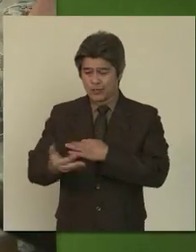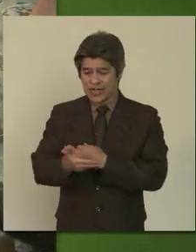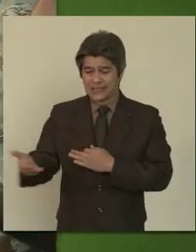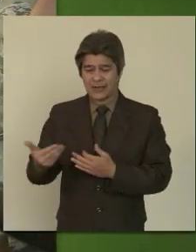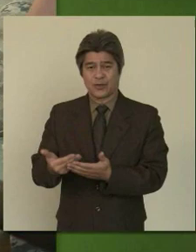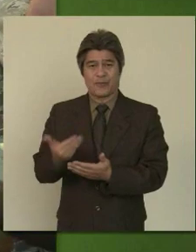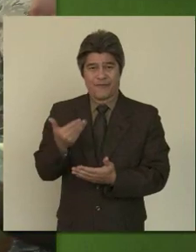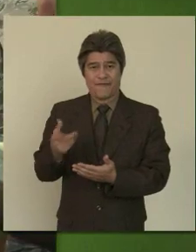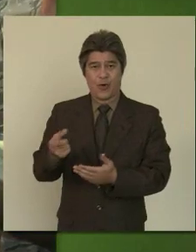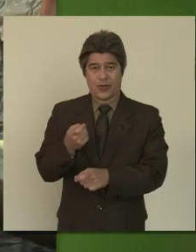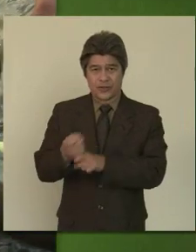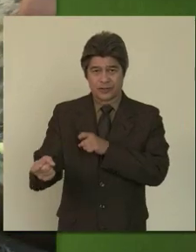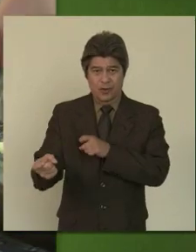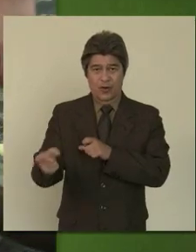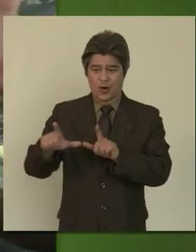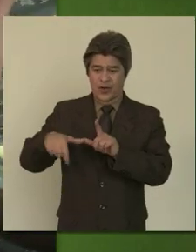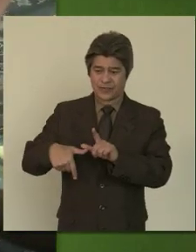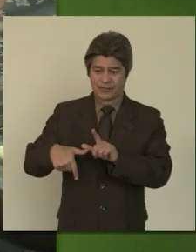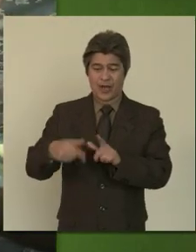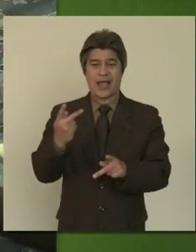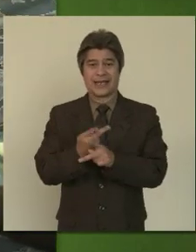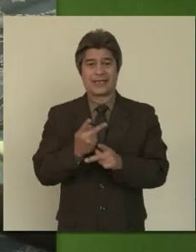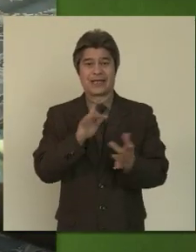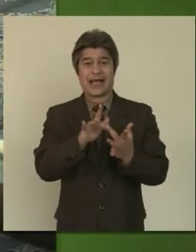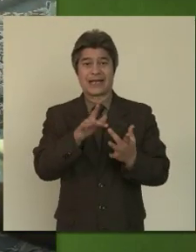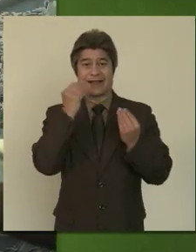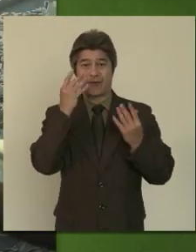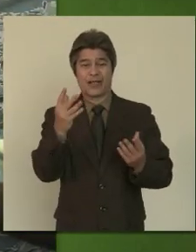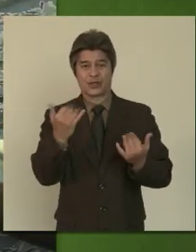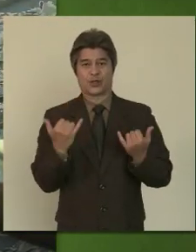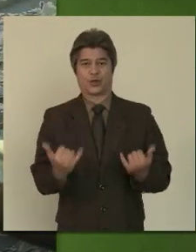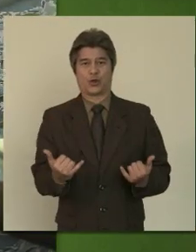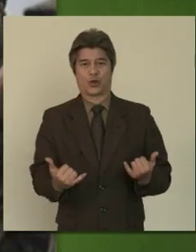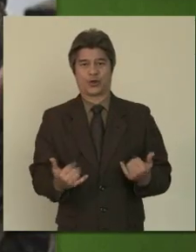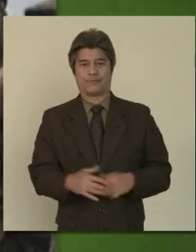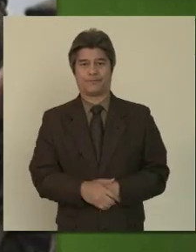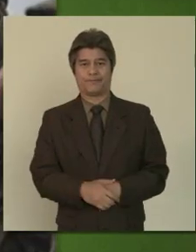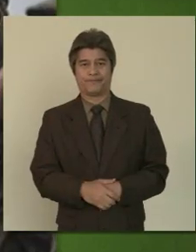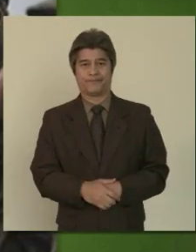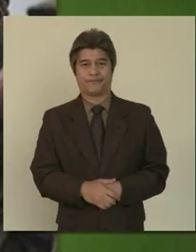items prior to their expiration and keeping contact information current.